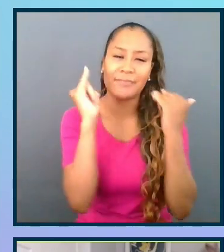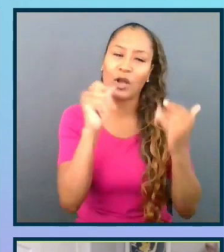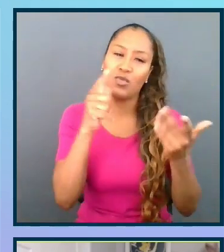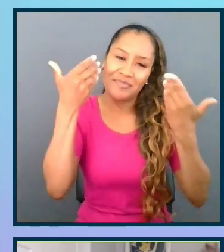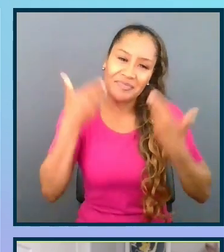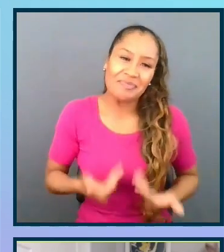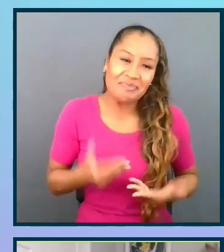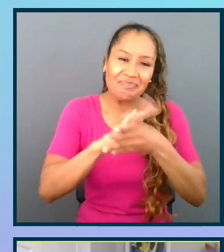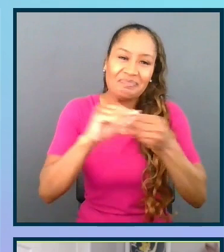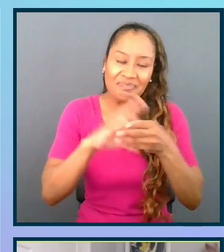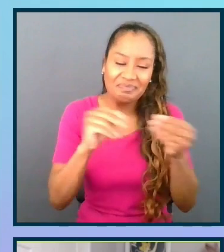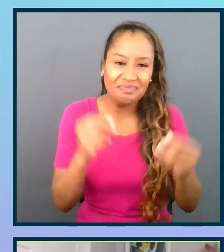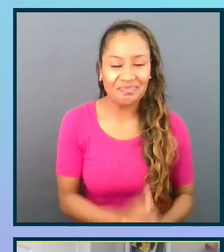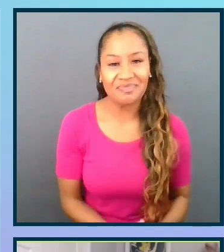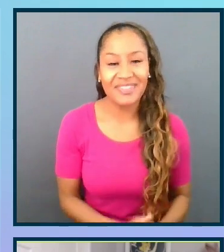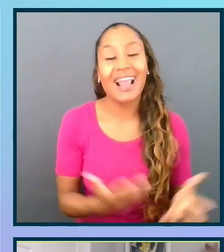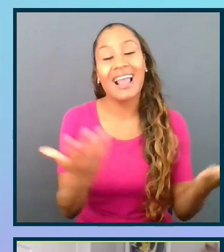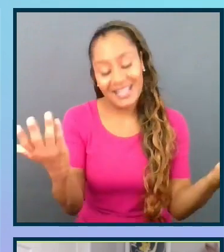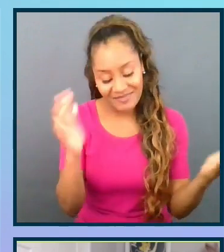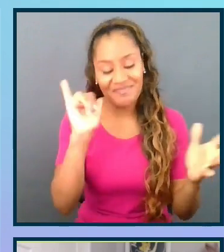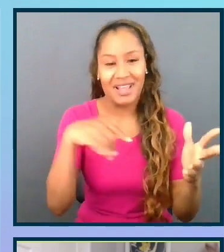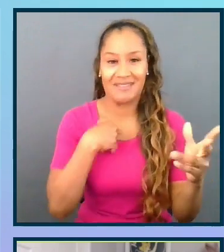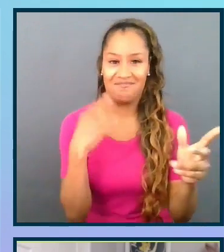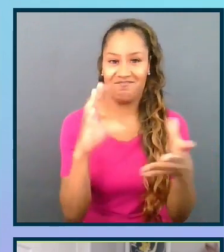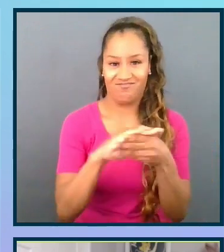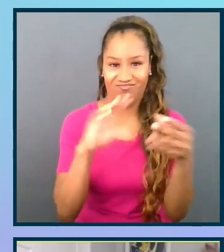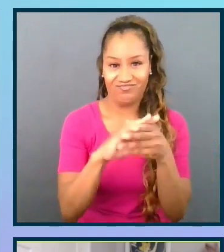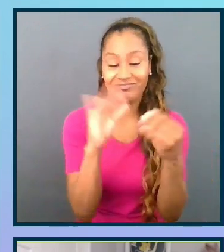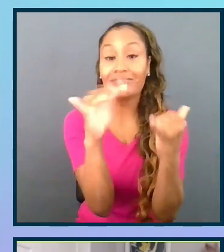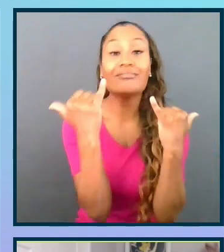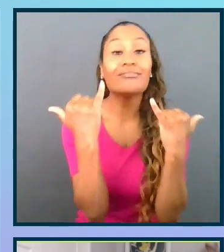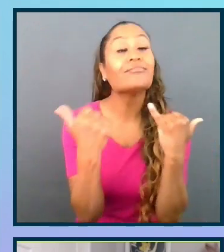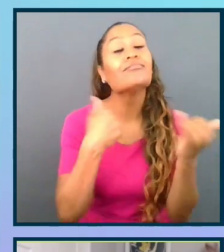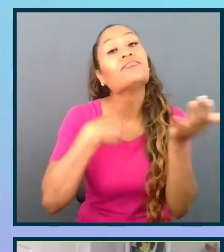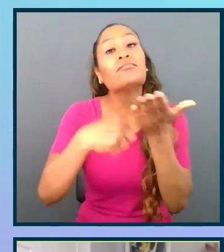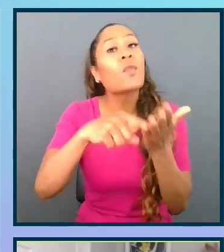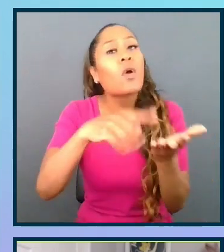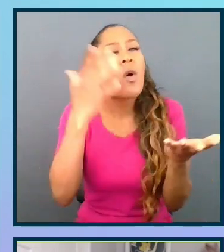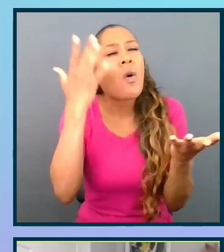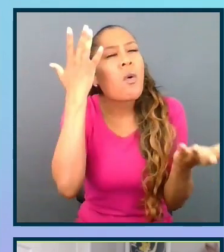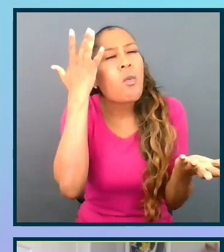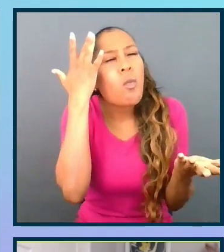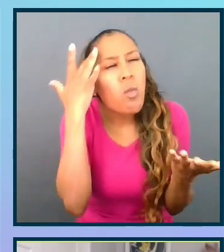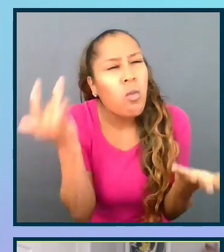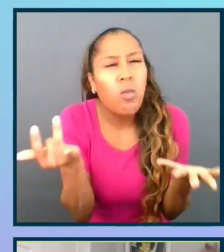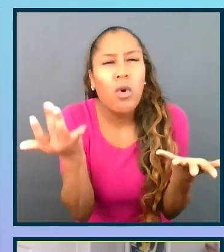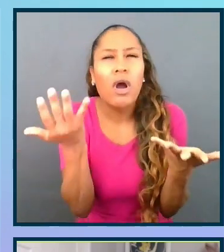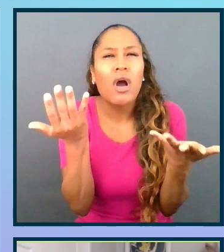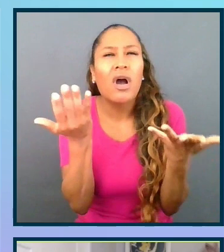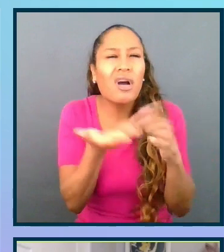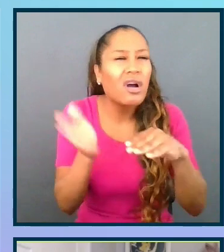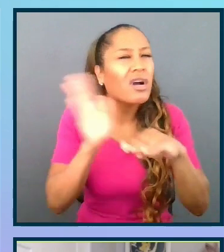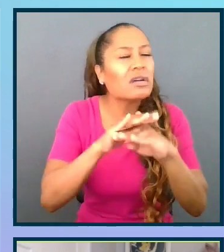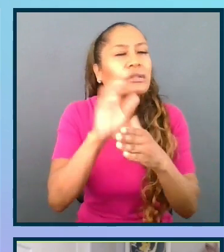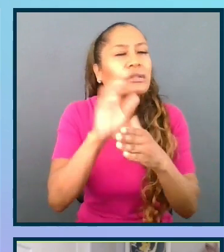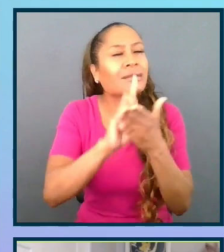So, as promised. Today, we're going to discuss, why we need more accessibility designers?